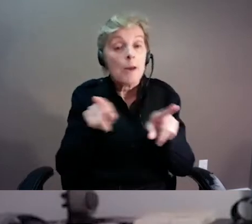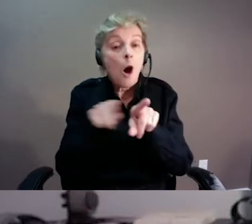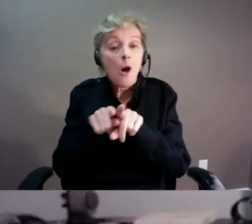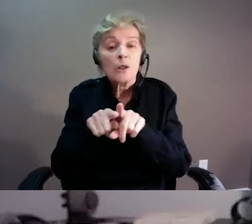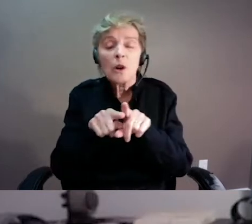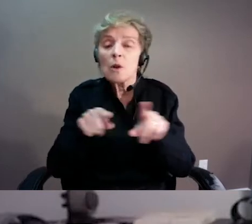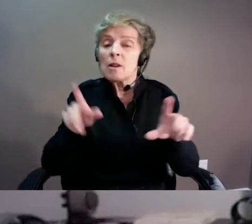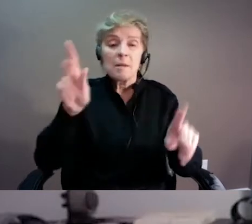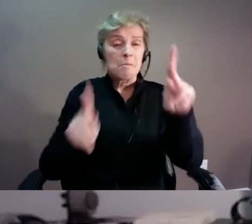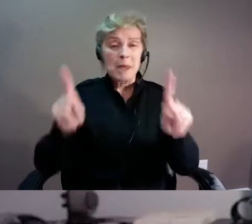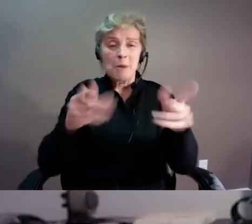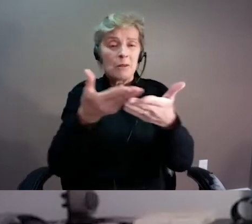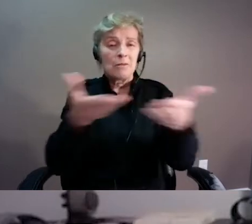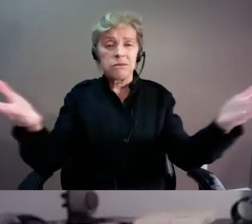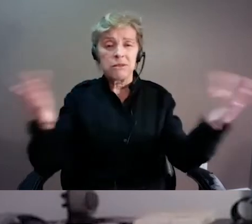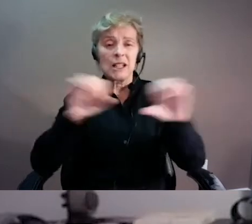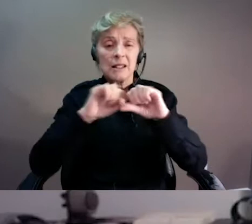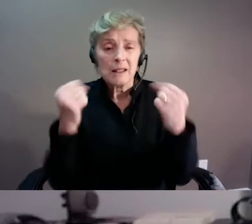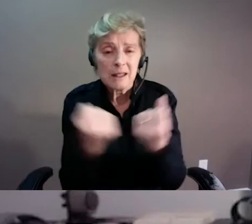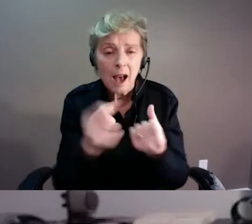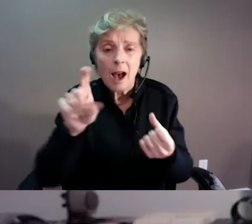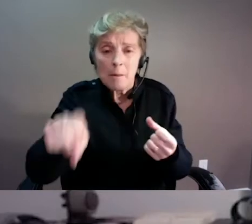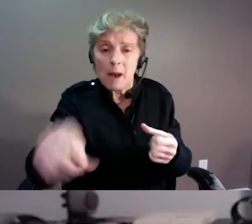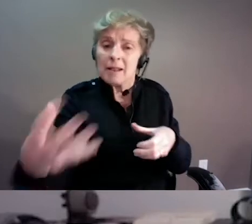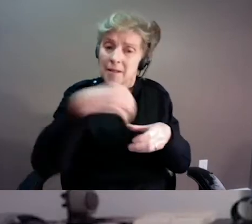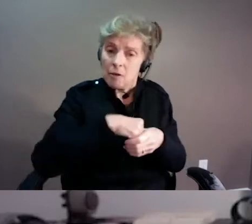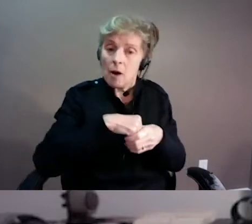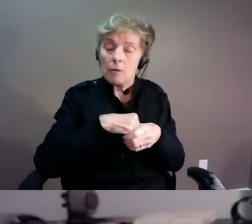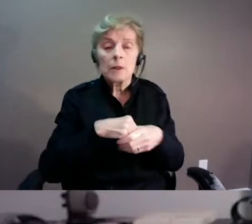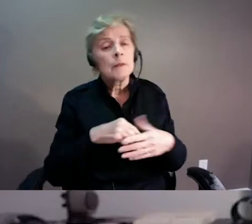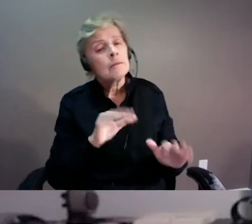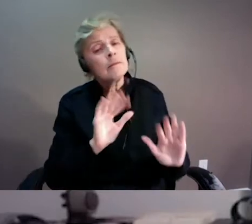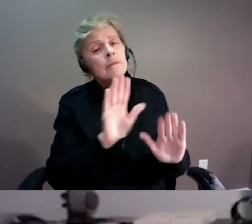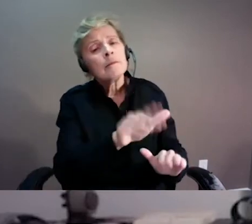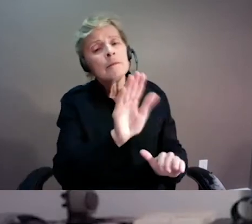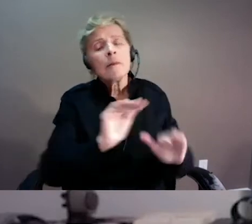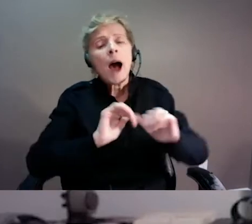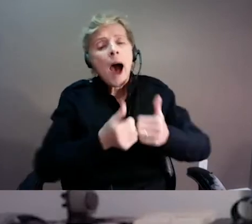and what I would like to know from you, Ambassador Rae, is how you think we as Canadian civil society